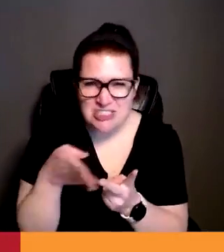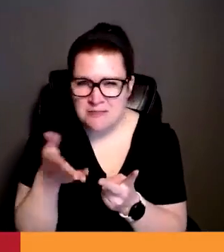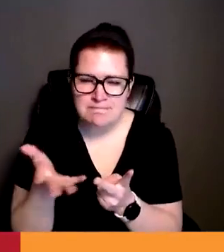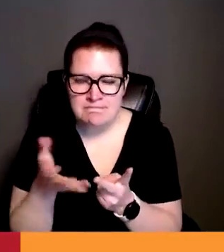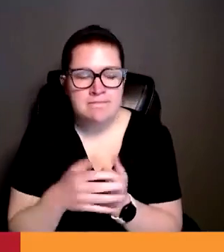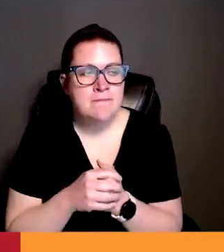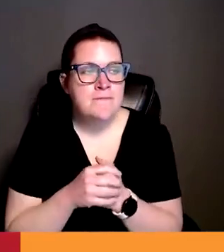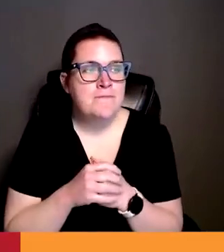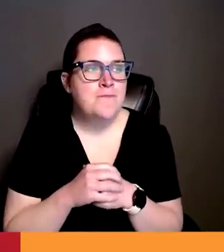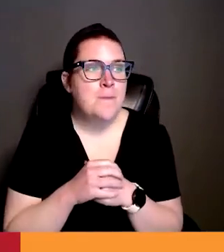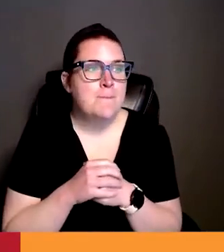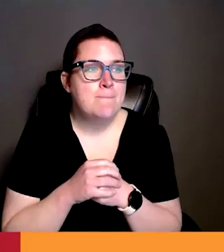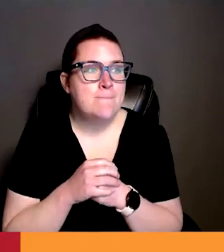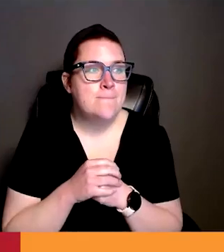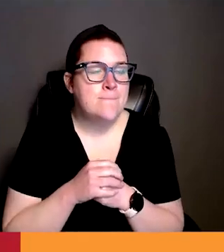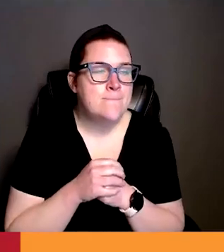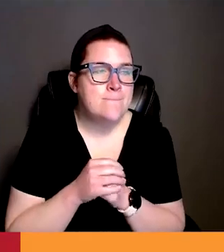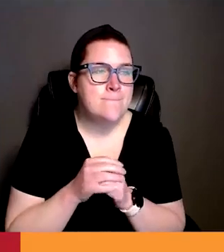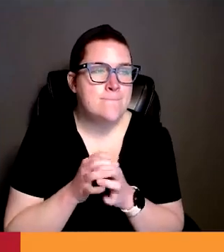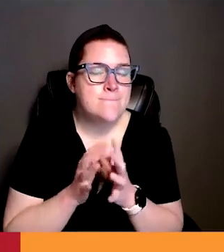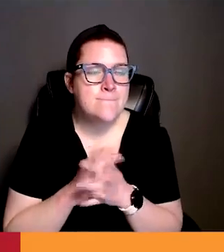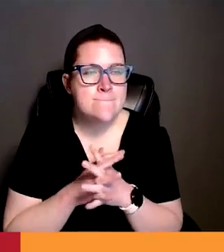you want to